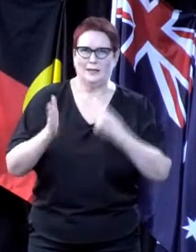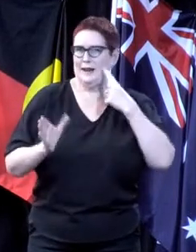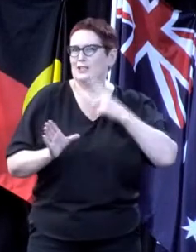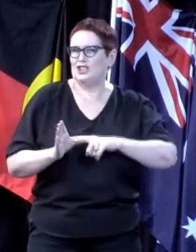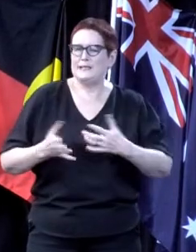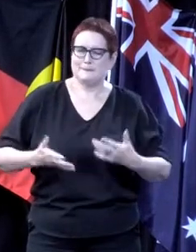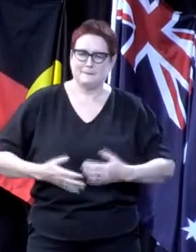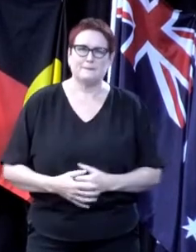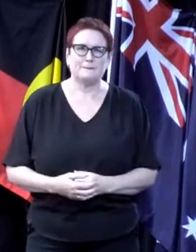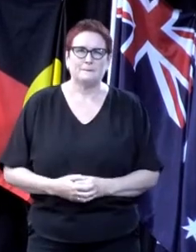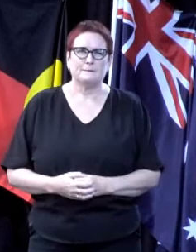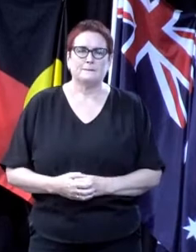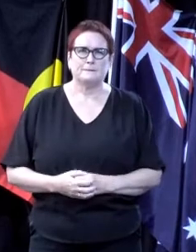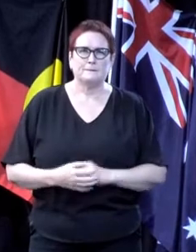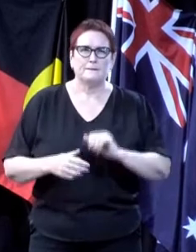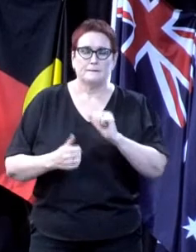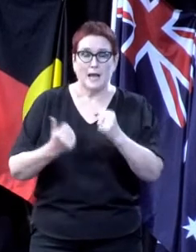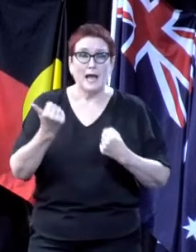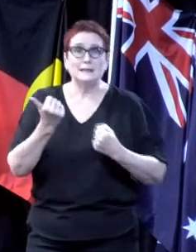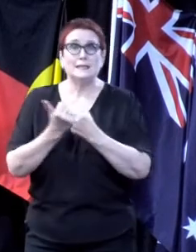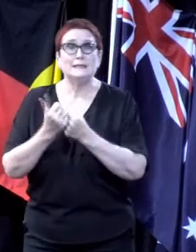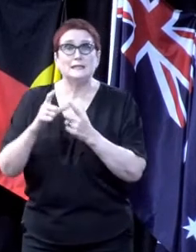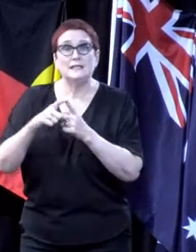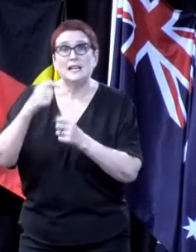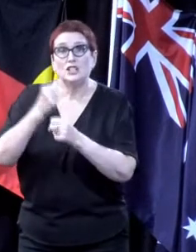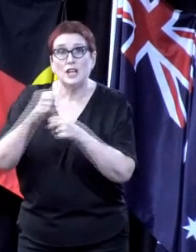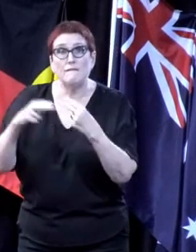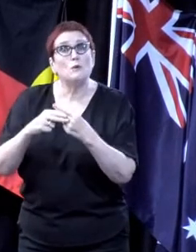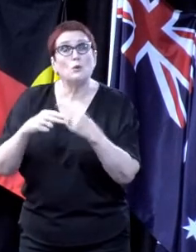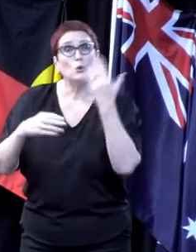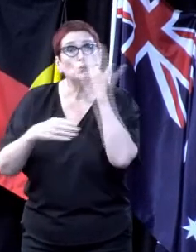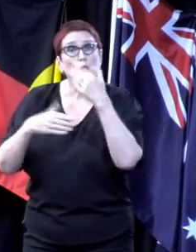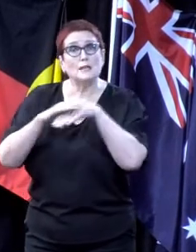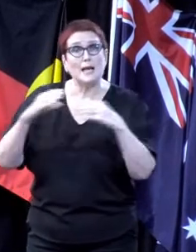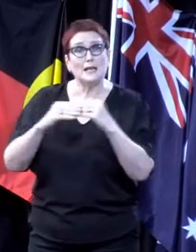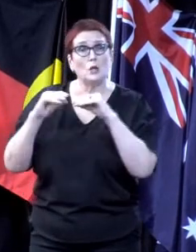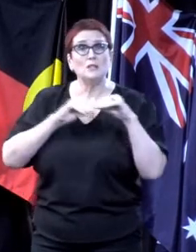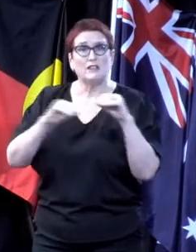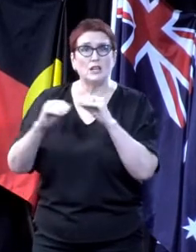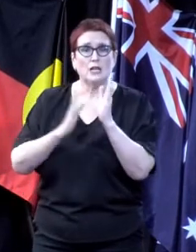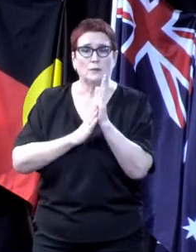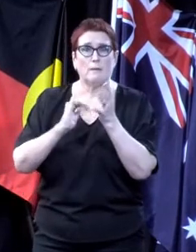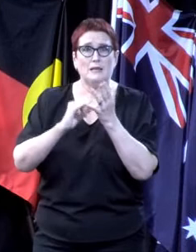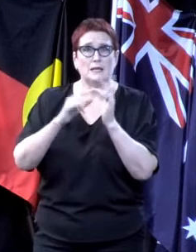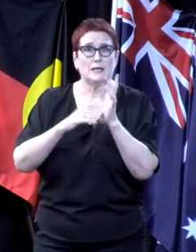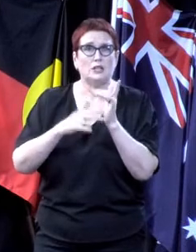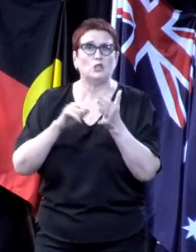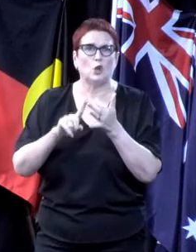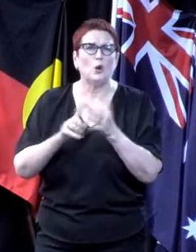The Assistant Director-General, State Schools Disability and Inclusion, Ms. Dunstone will share more information about this policy in her evidence.